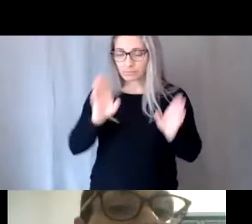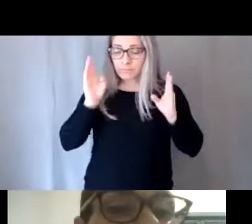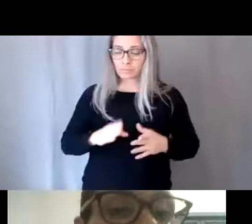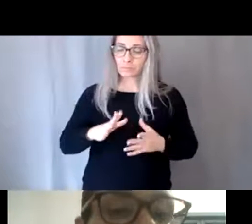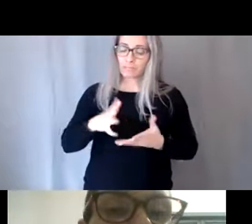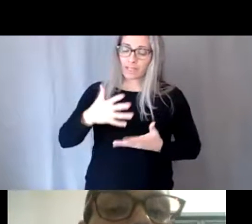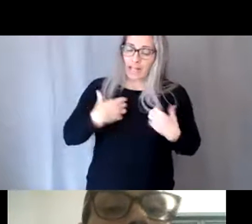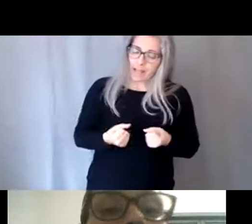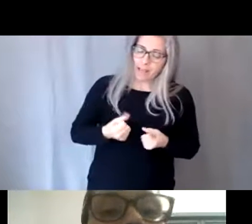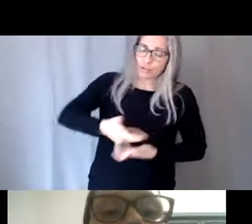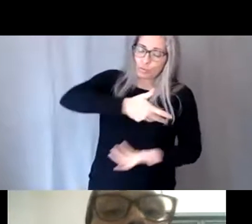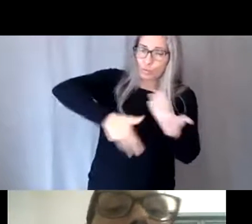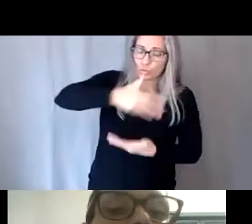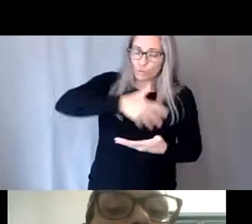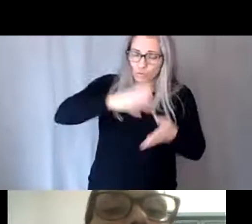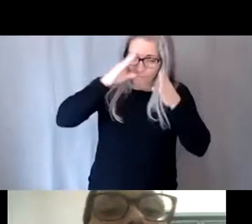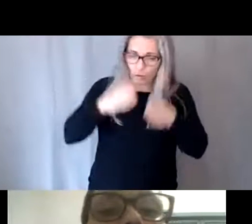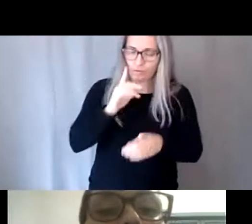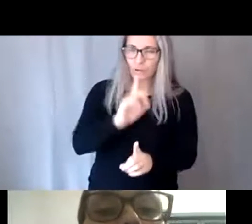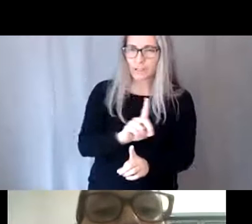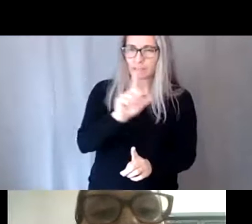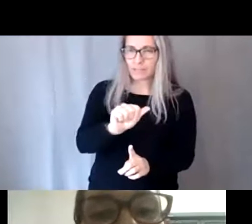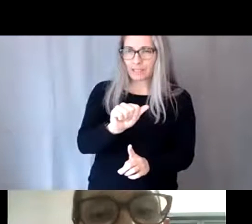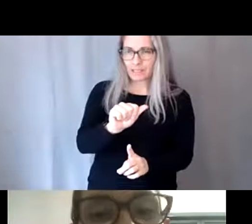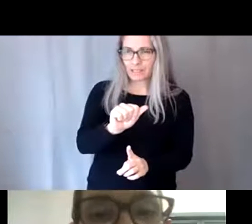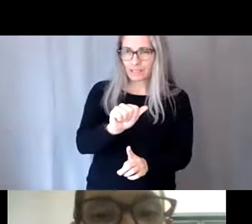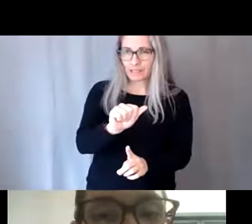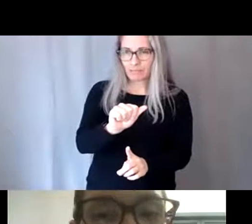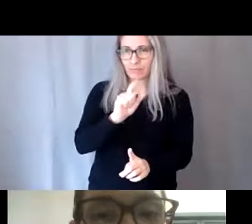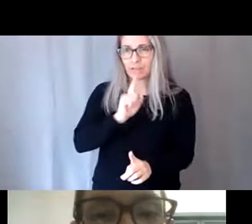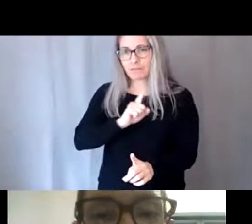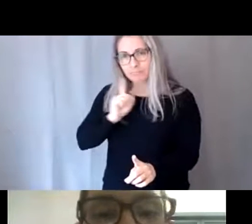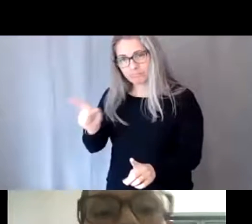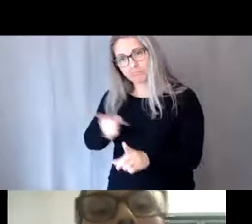especially in rehabilitation sciences grammars